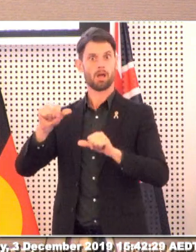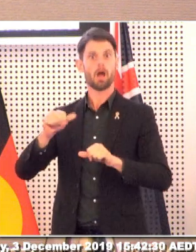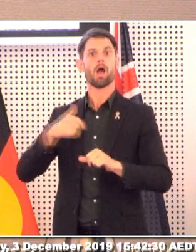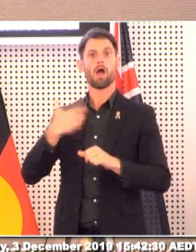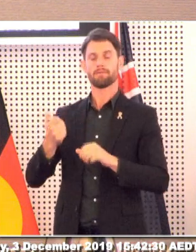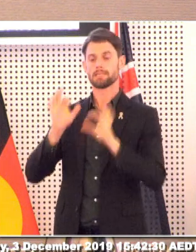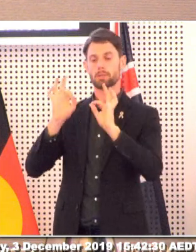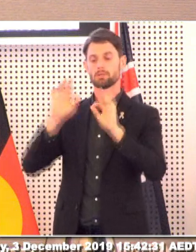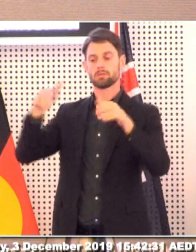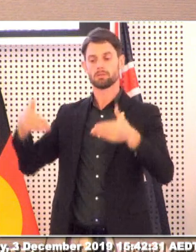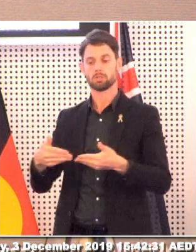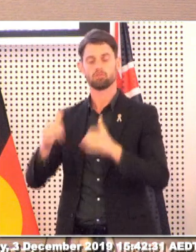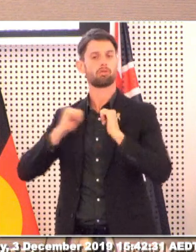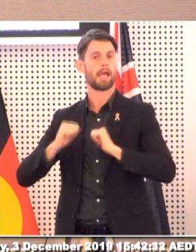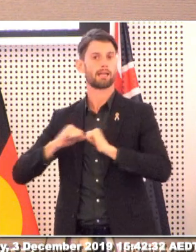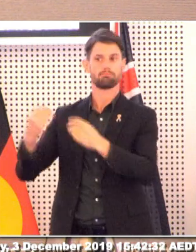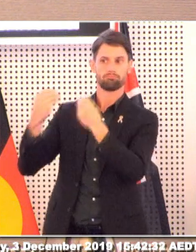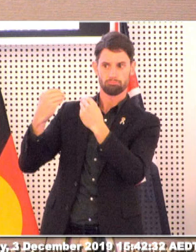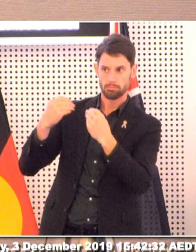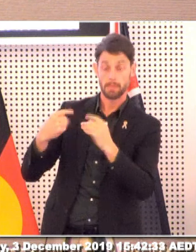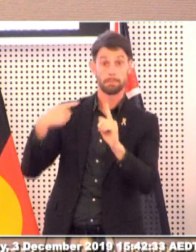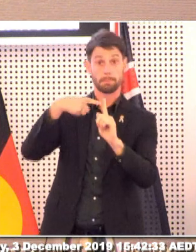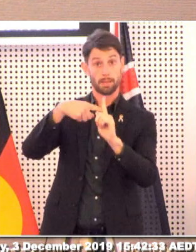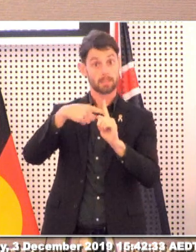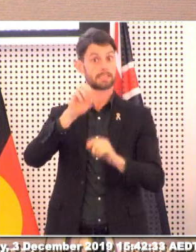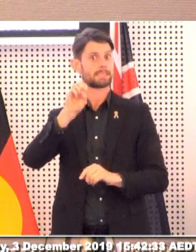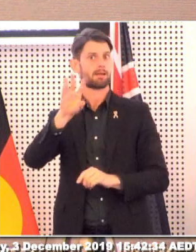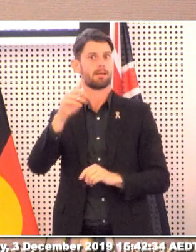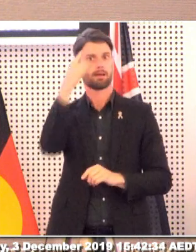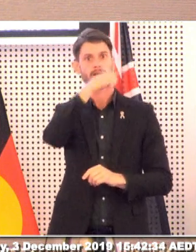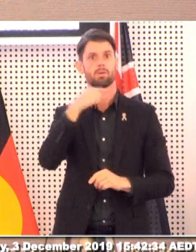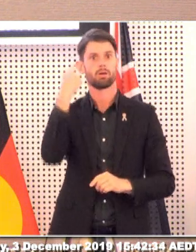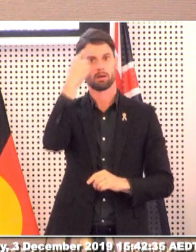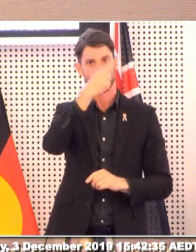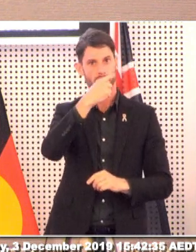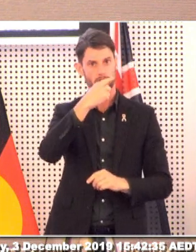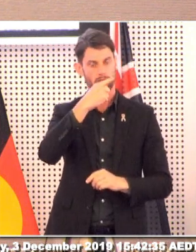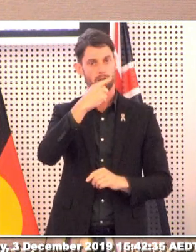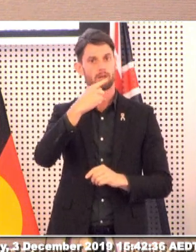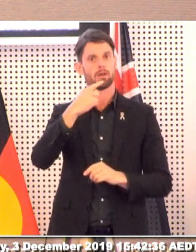There’s also 10 hours – now 10 hours of visiting with a